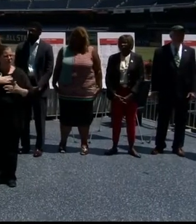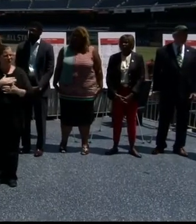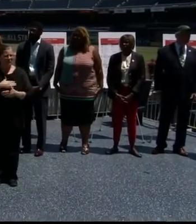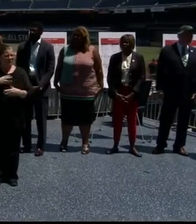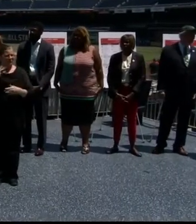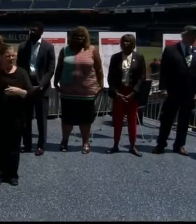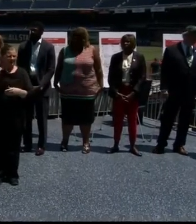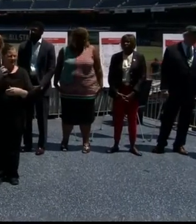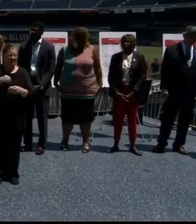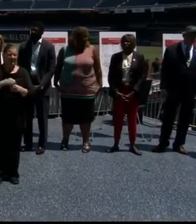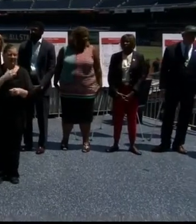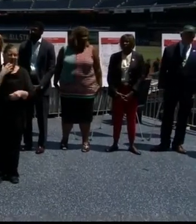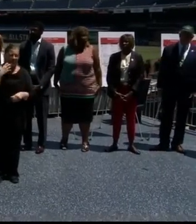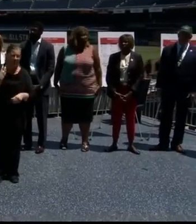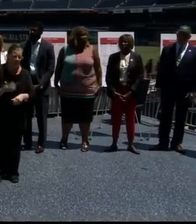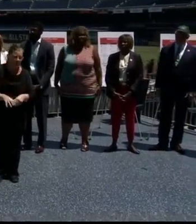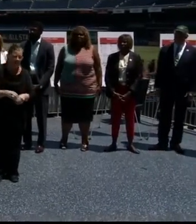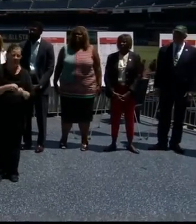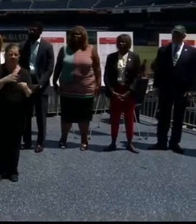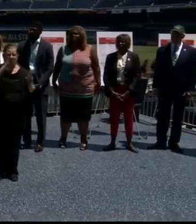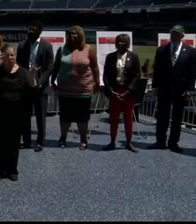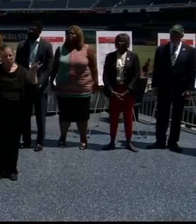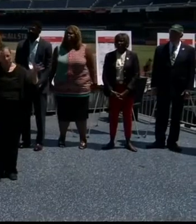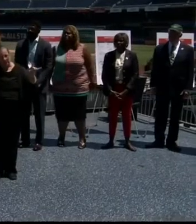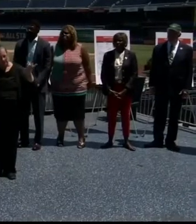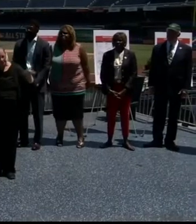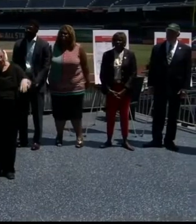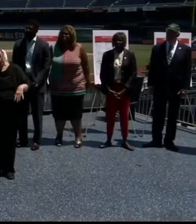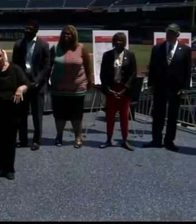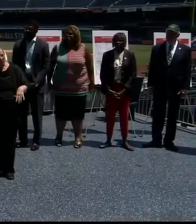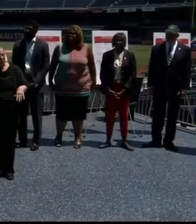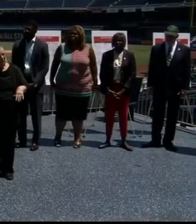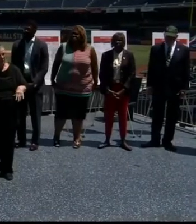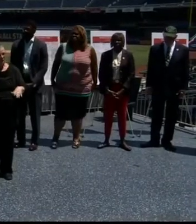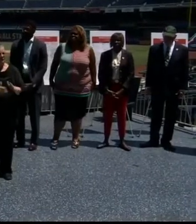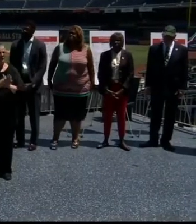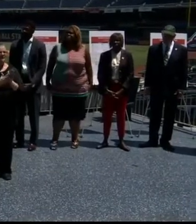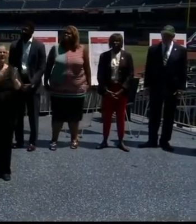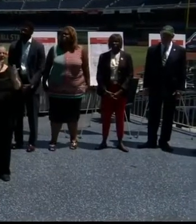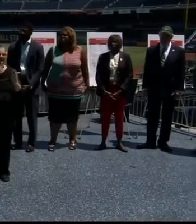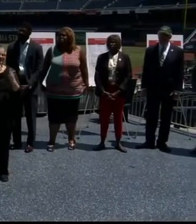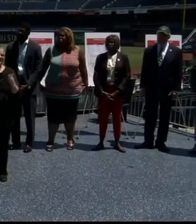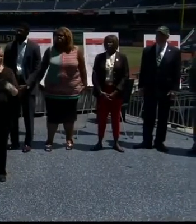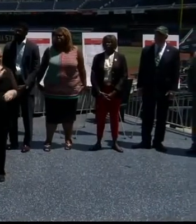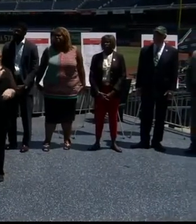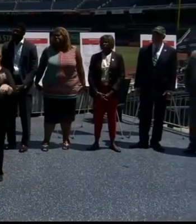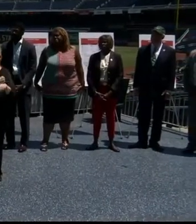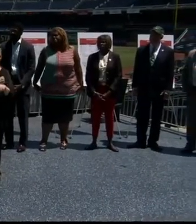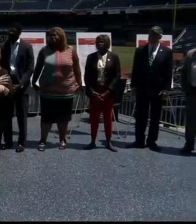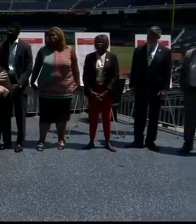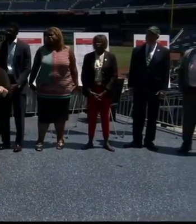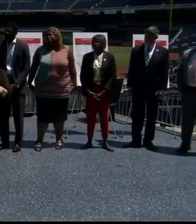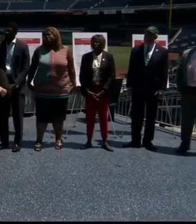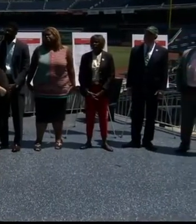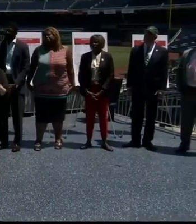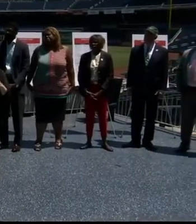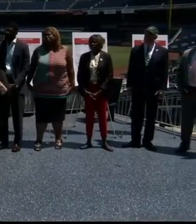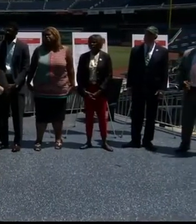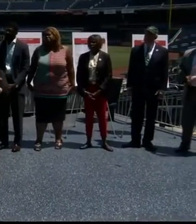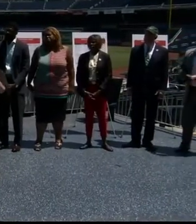IN A SAFE WAY. I WANT TO THANK OUR DEPARTMENT OF ENERGY AND THE ENVIRONMENT. WE HAVE A VERY HIGH STANDARD FOR PRODUCING THINGS IN A